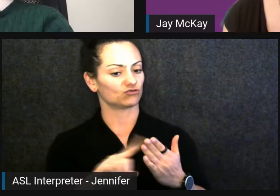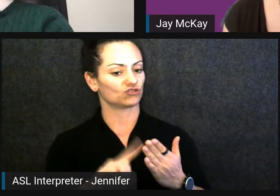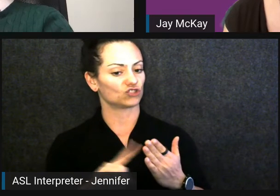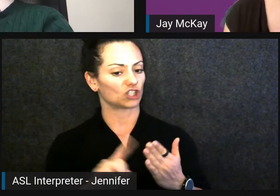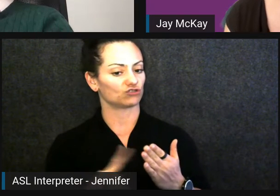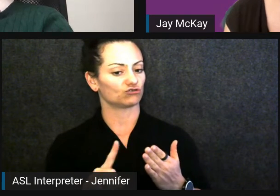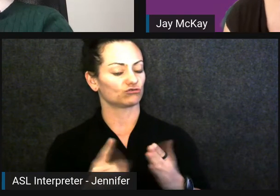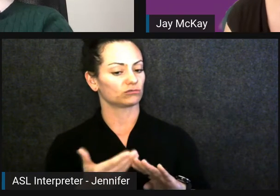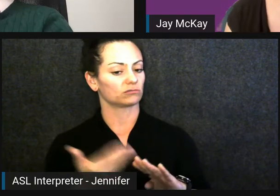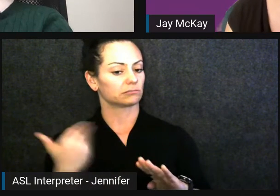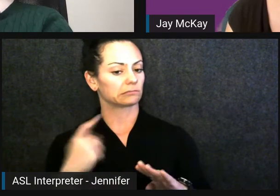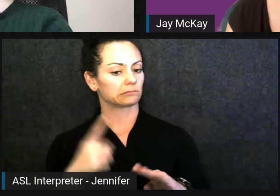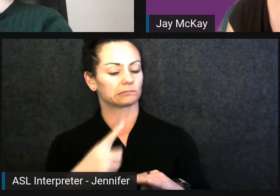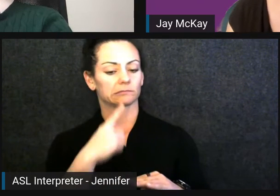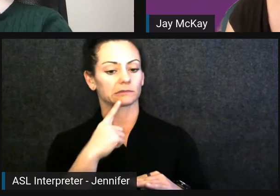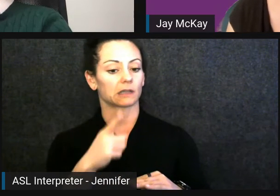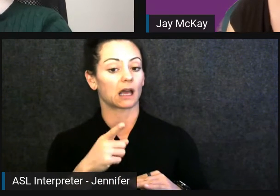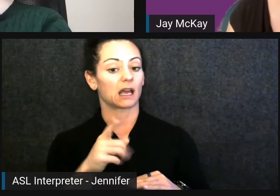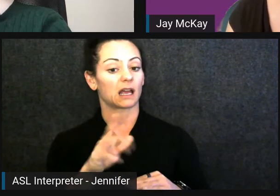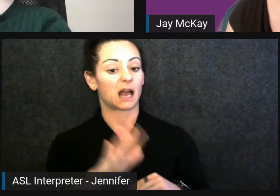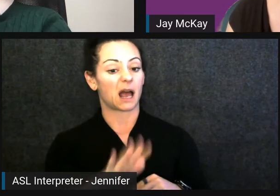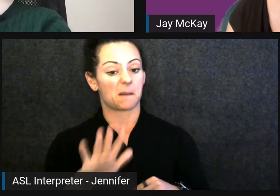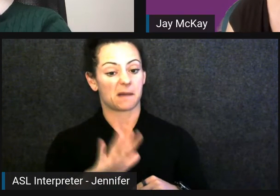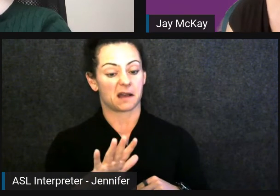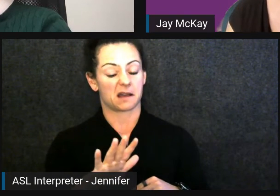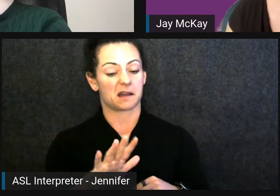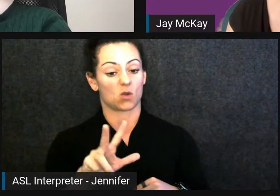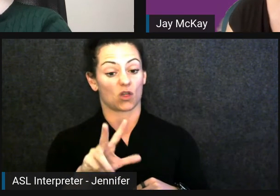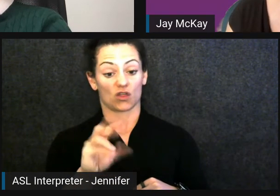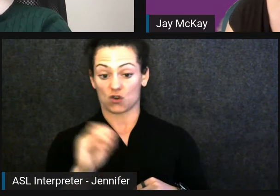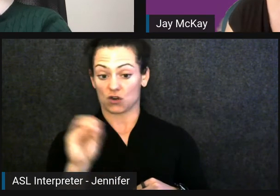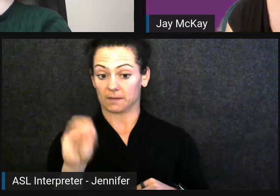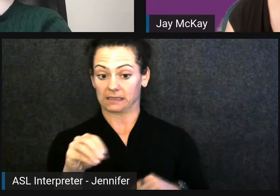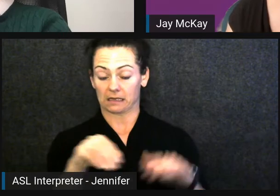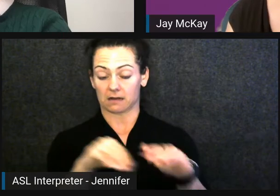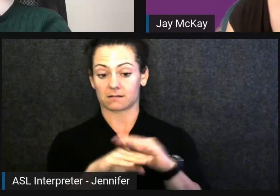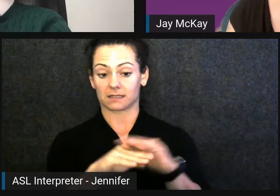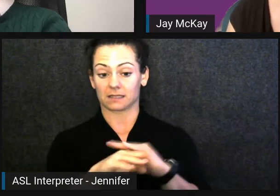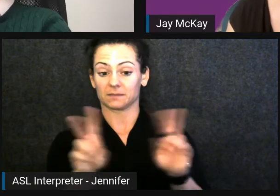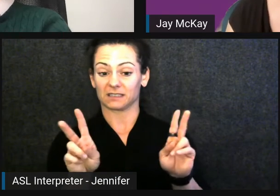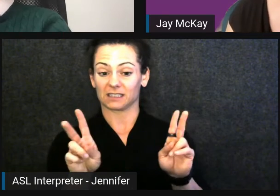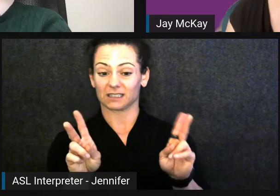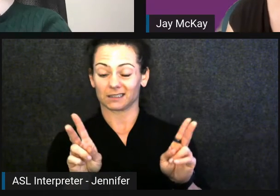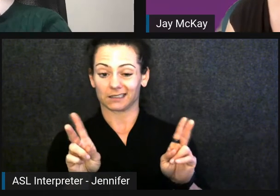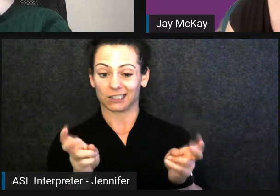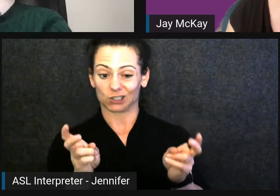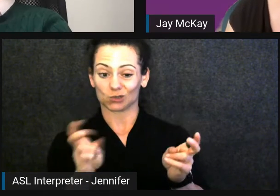They're saying, "Given that only about 30% of accessibility issues are testable by automation,